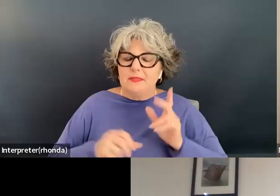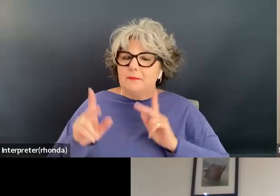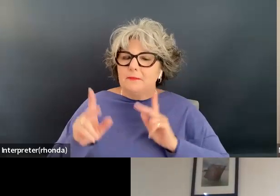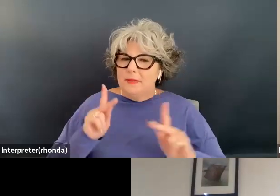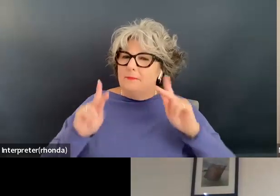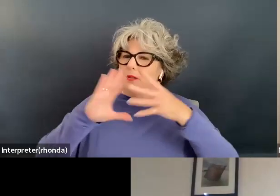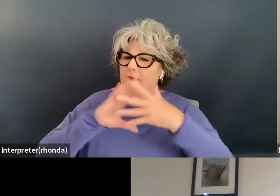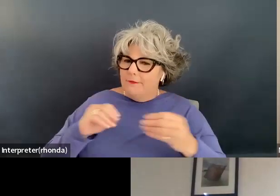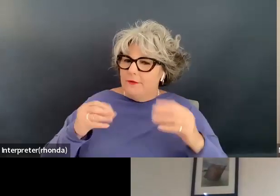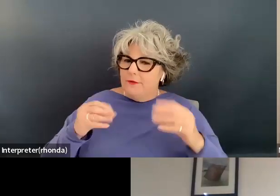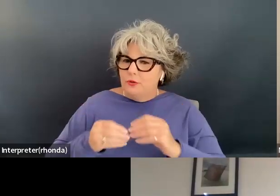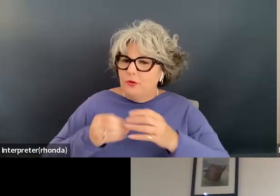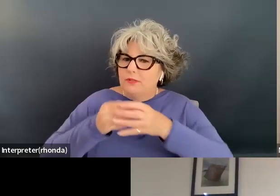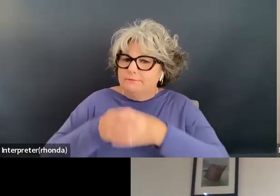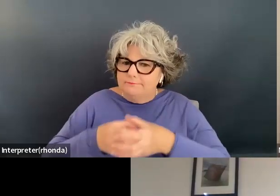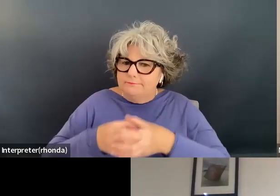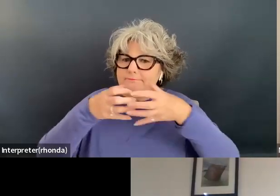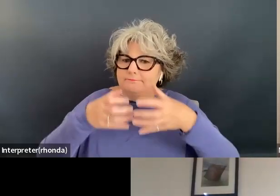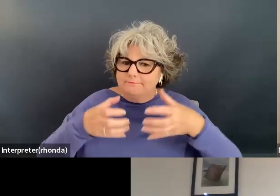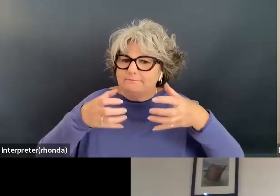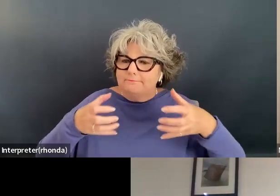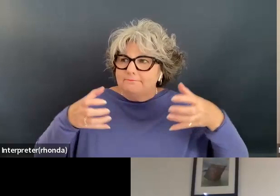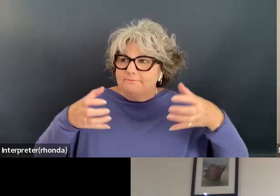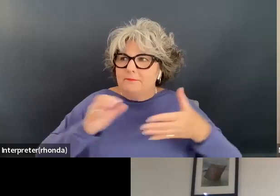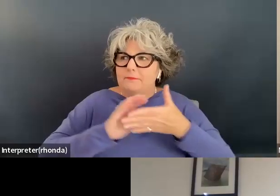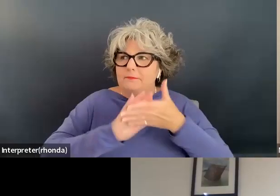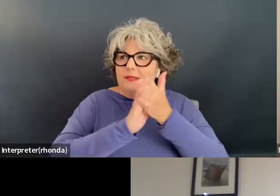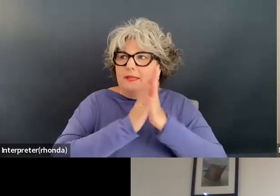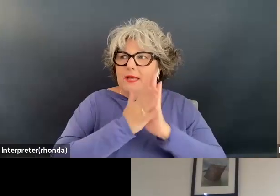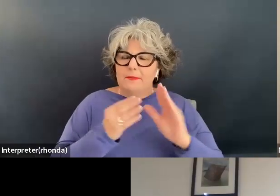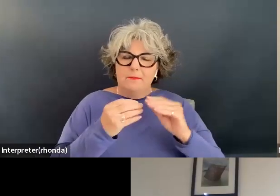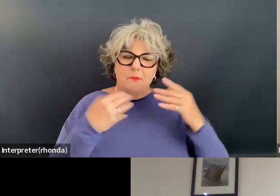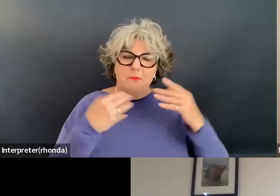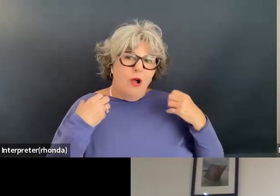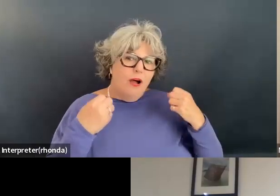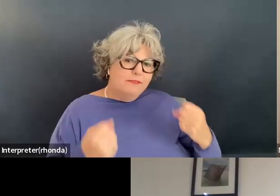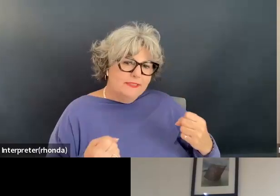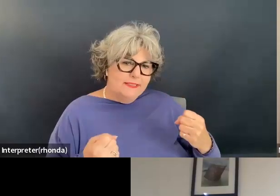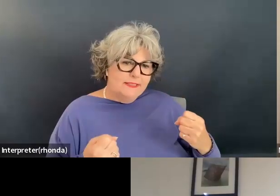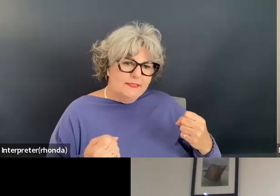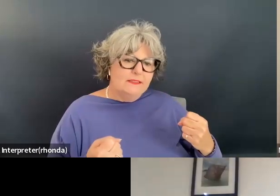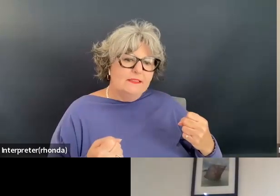And I could see how he's becoming more confident and confident and how he's realizing